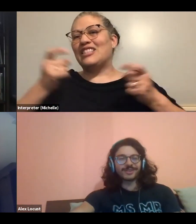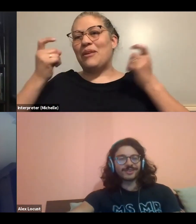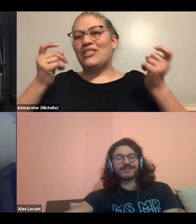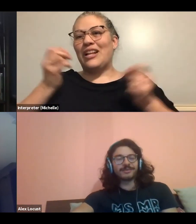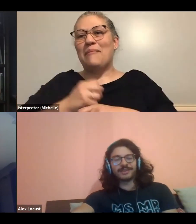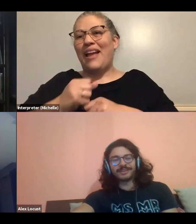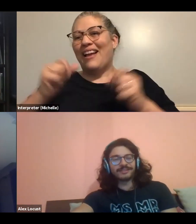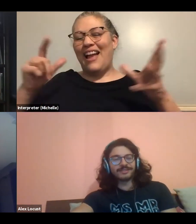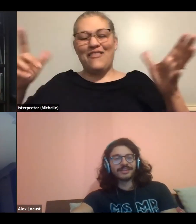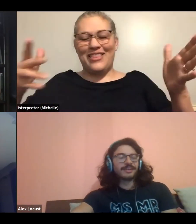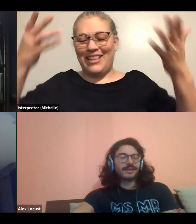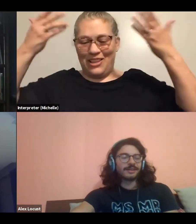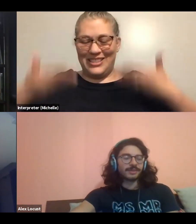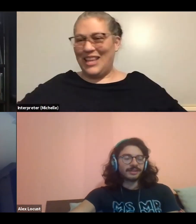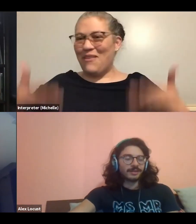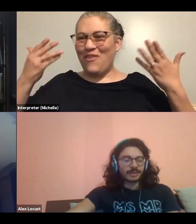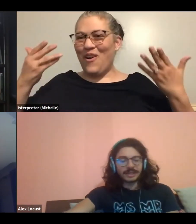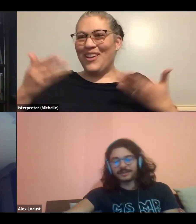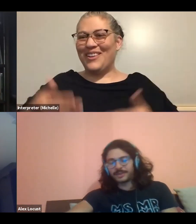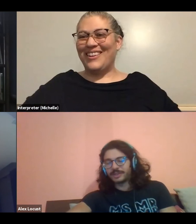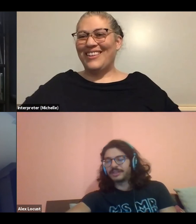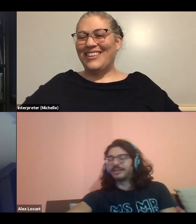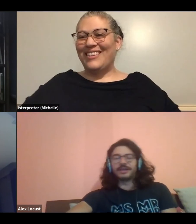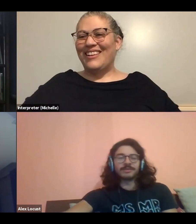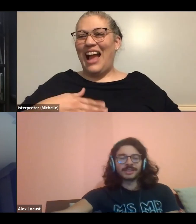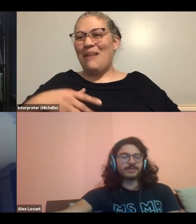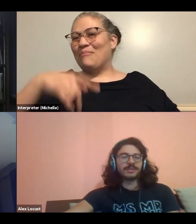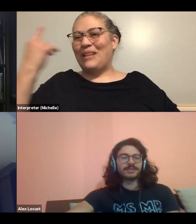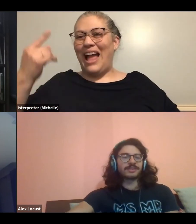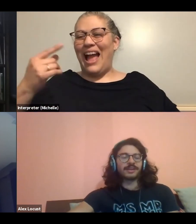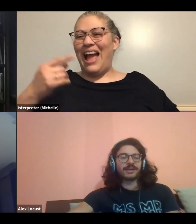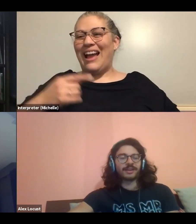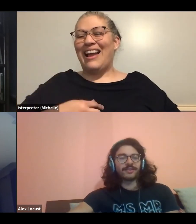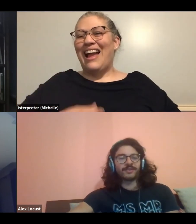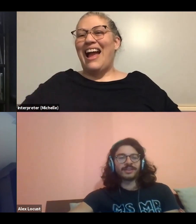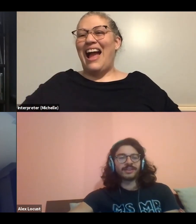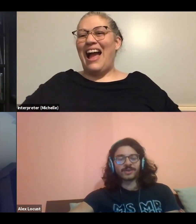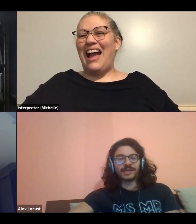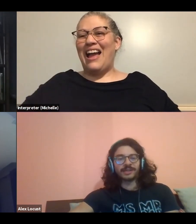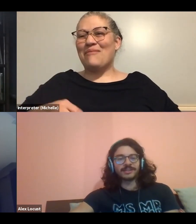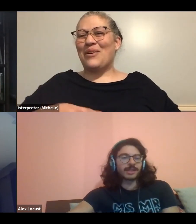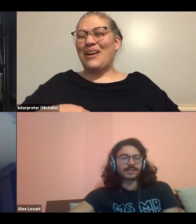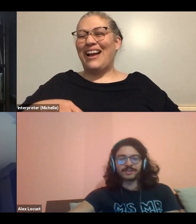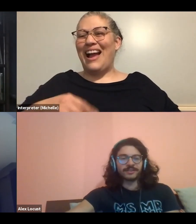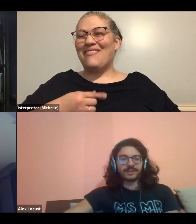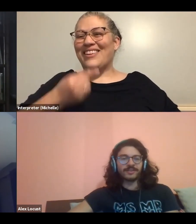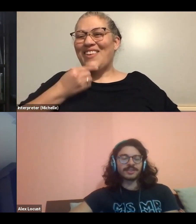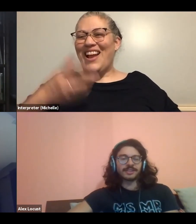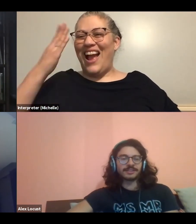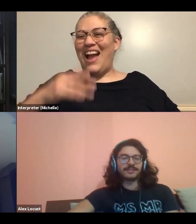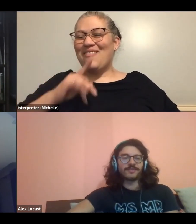Alex Locust: Online Instagram has been a nice way to do like Instagram live conversations around like Cross movement solidarity.